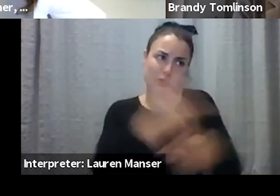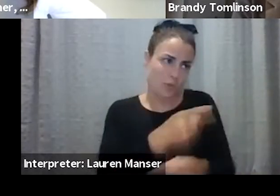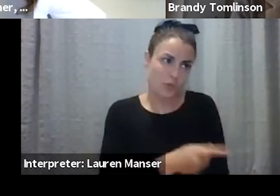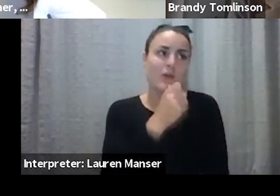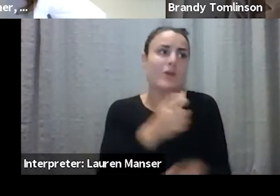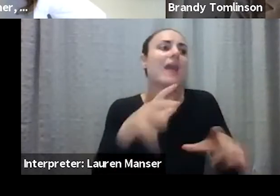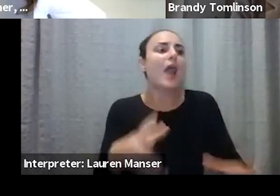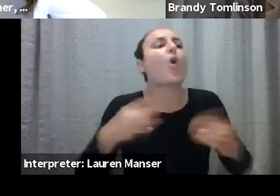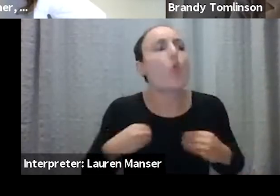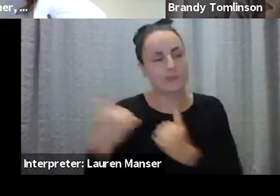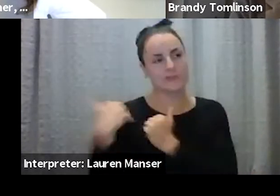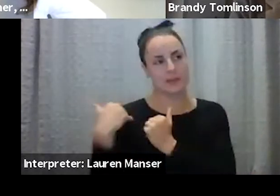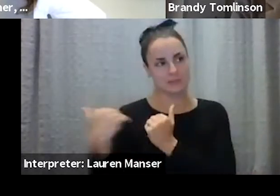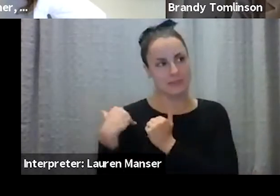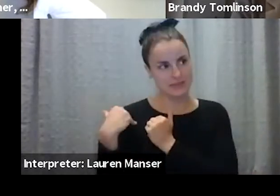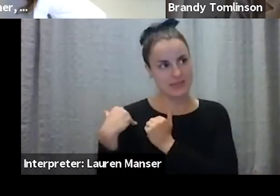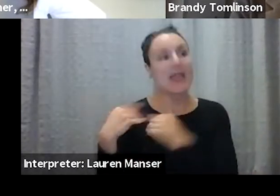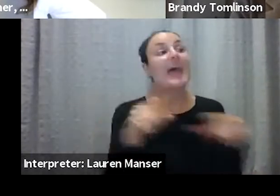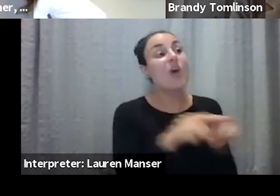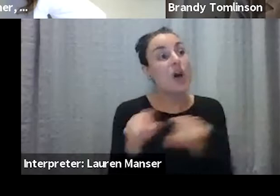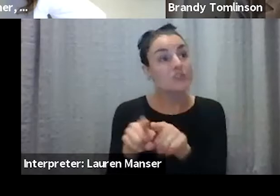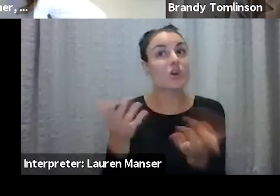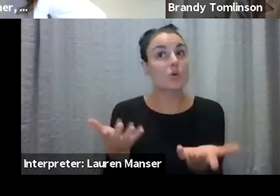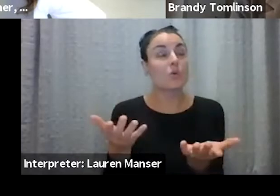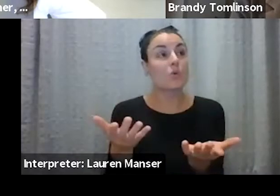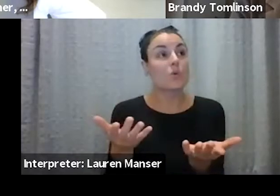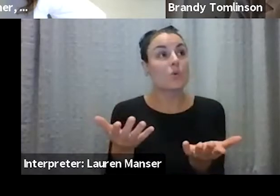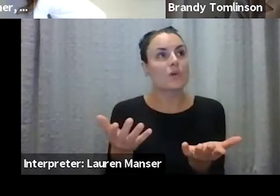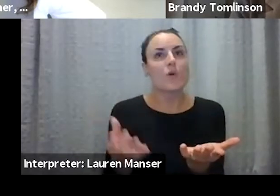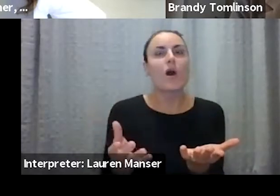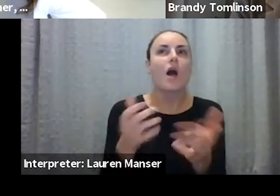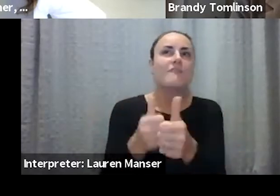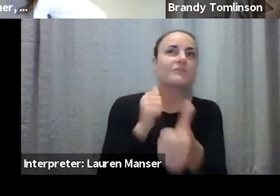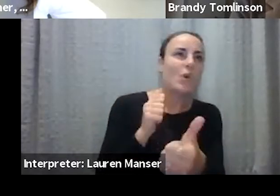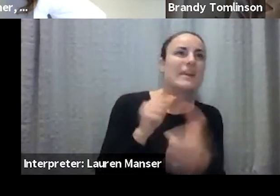and concerns about hiring someone with a disability, but were also failing to acknowledge